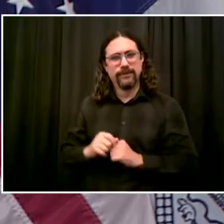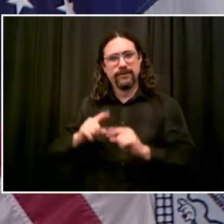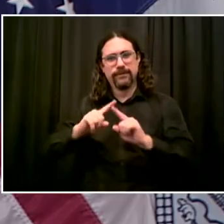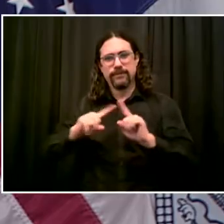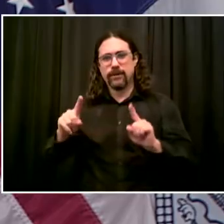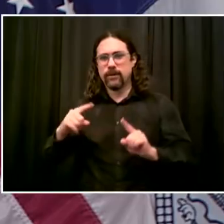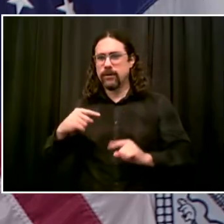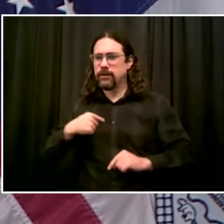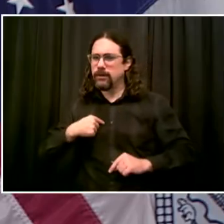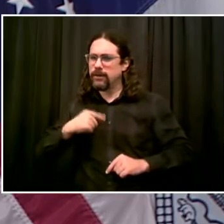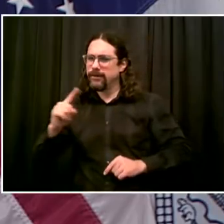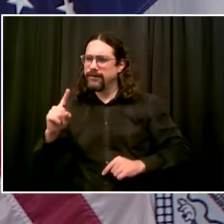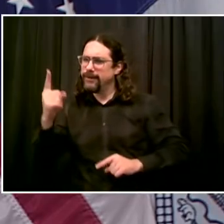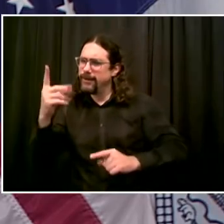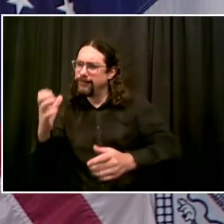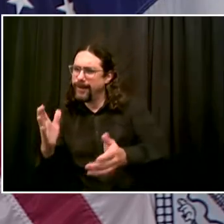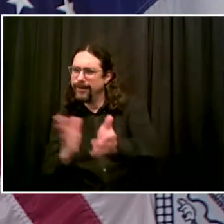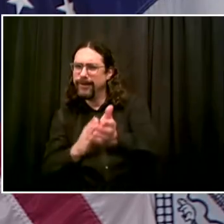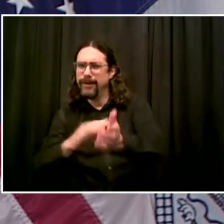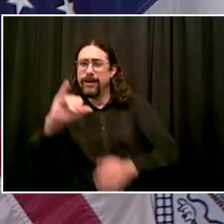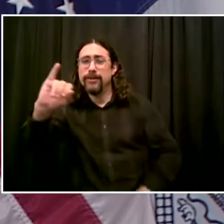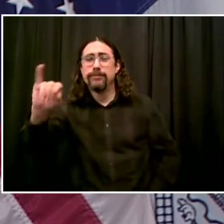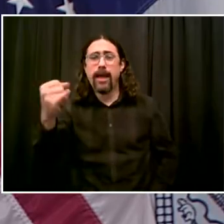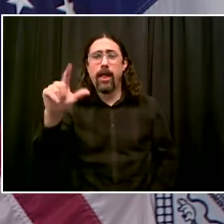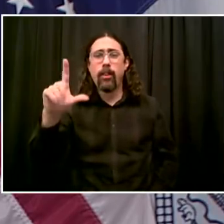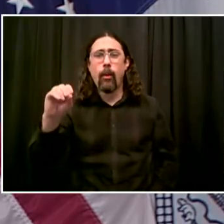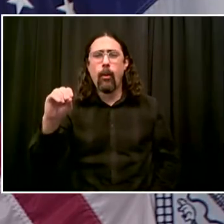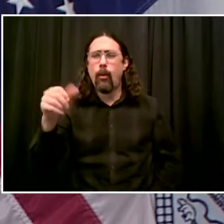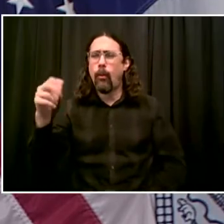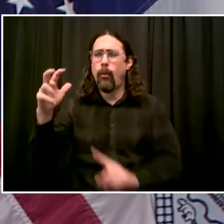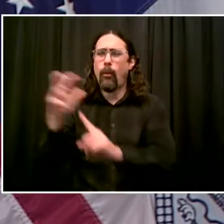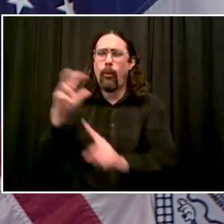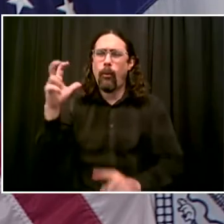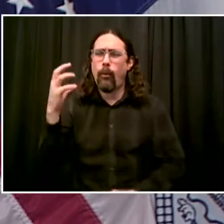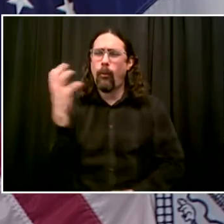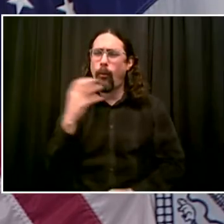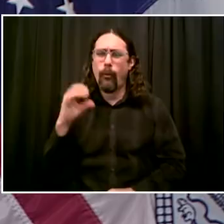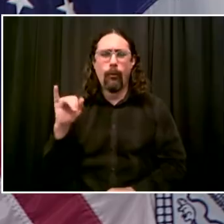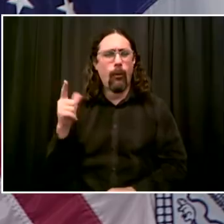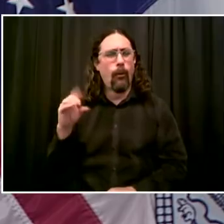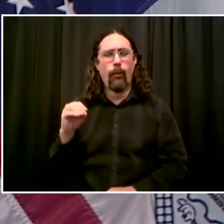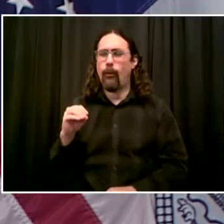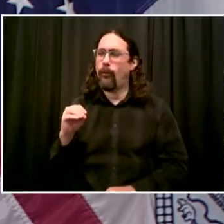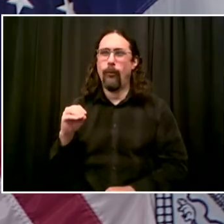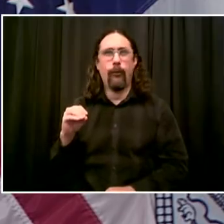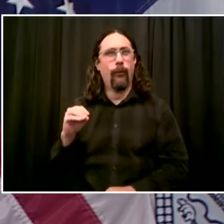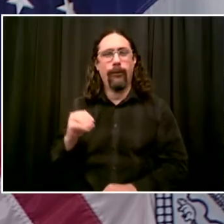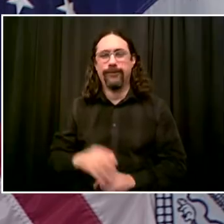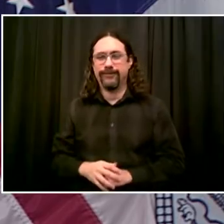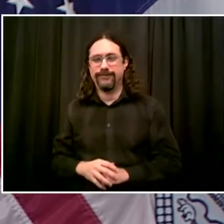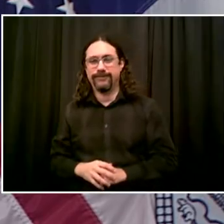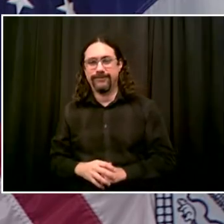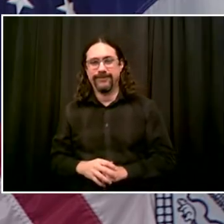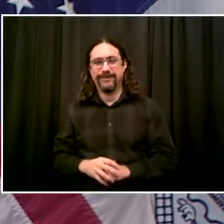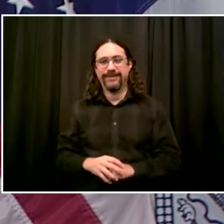RESPECT TO A DAUGHTER OF THE BRONX SOMEONE WHO WILL BE INSPIRATIONAL TO